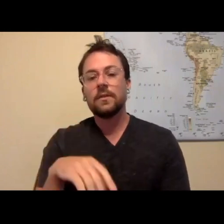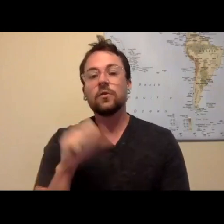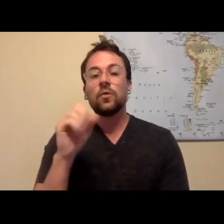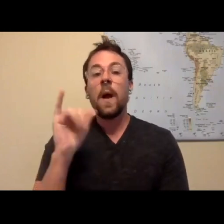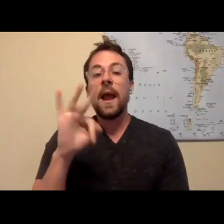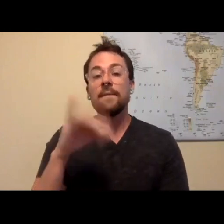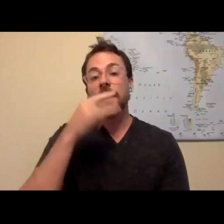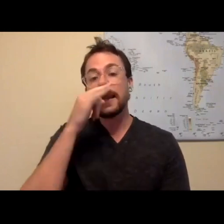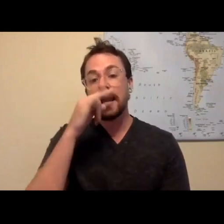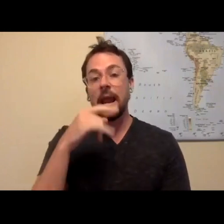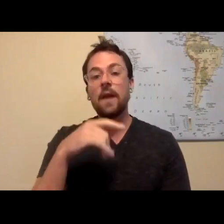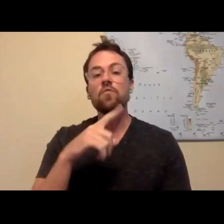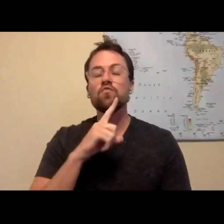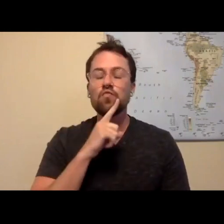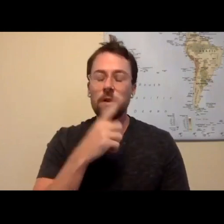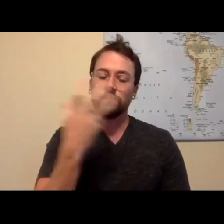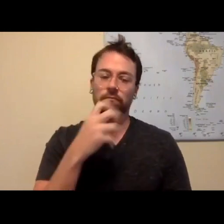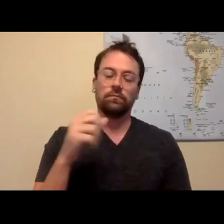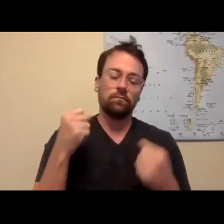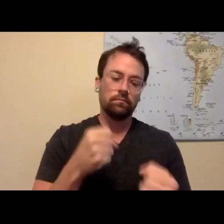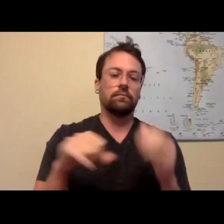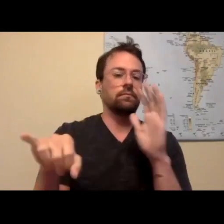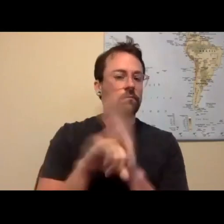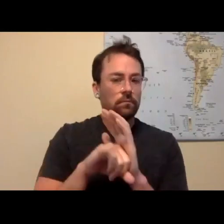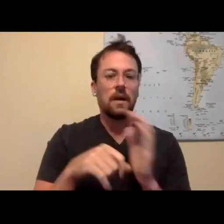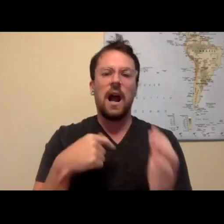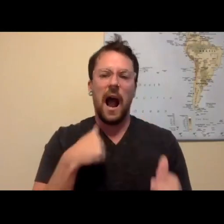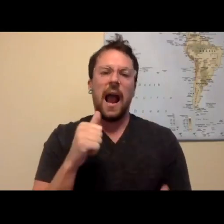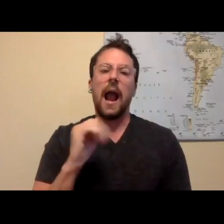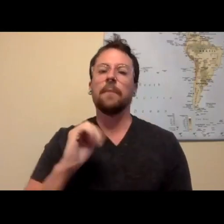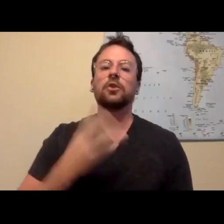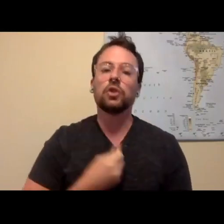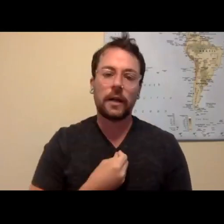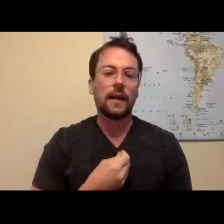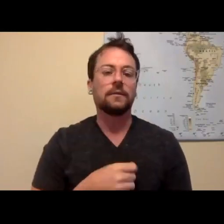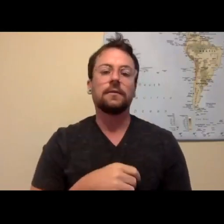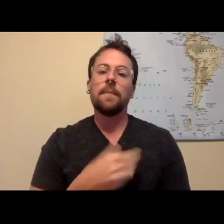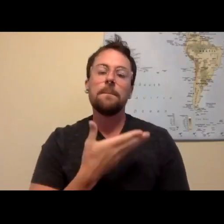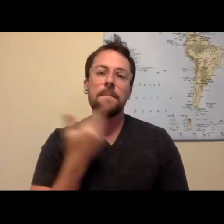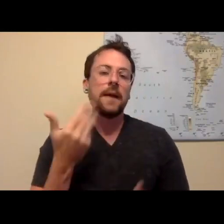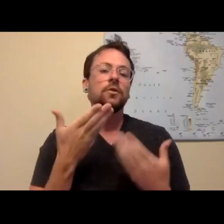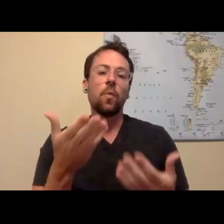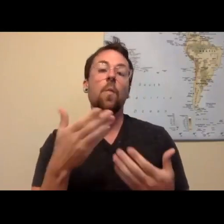> Ideally, it would be just before puberty to be honest.